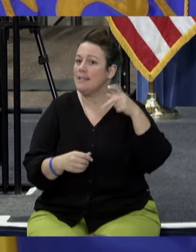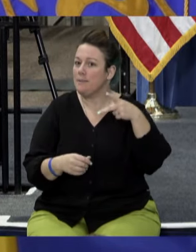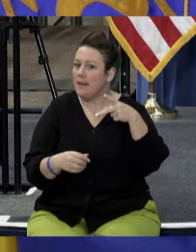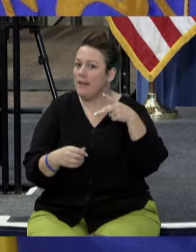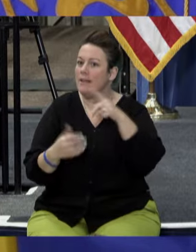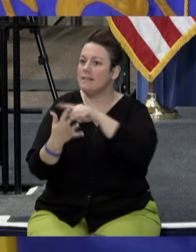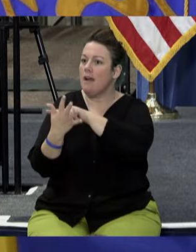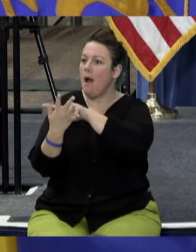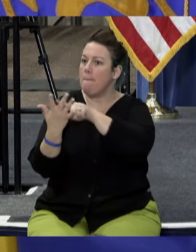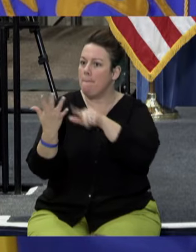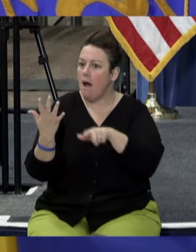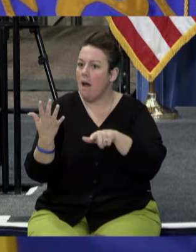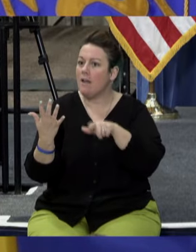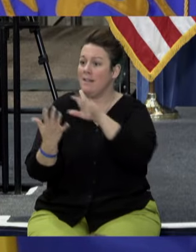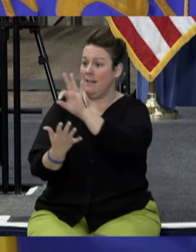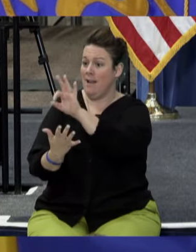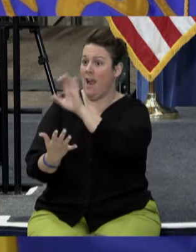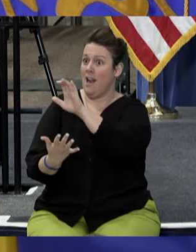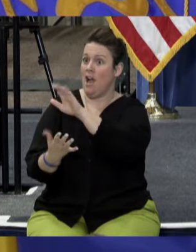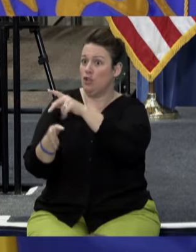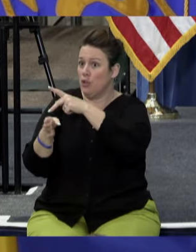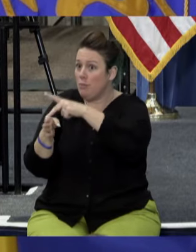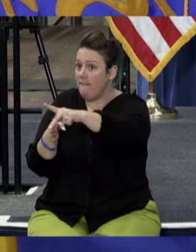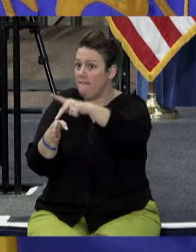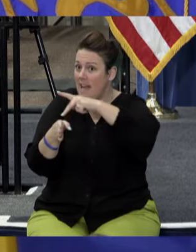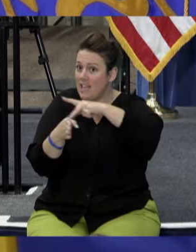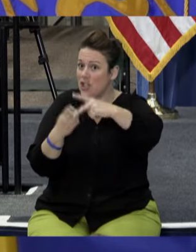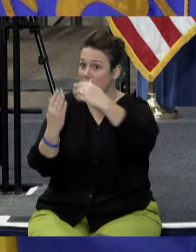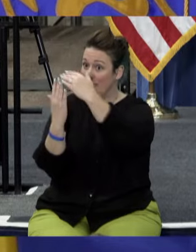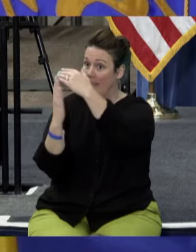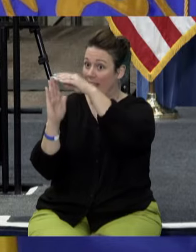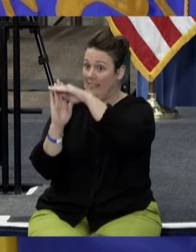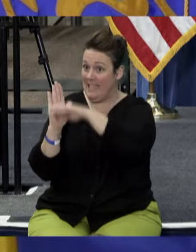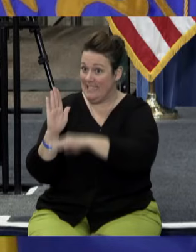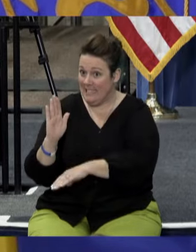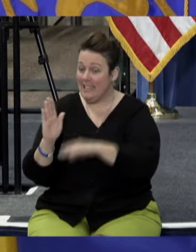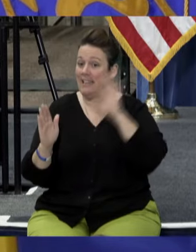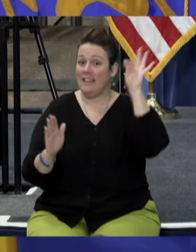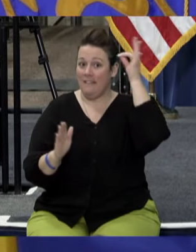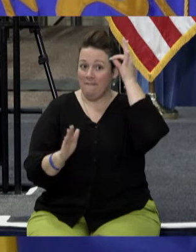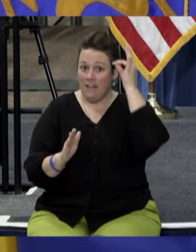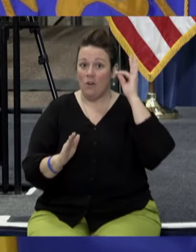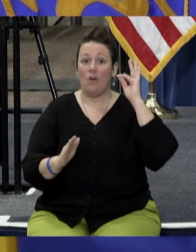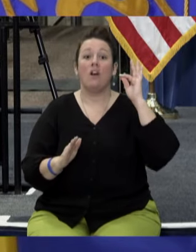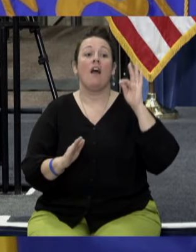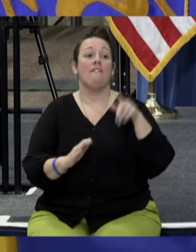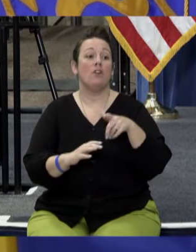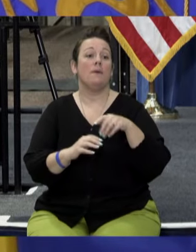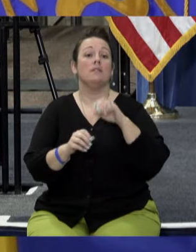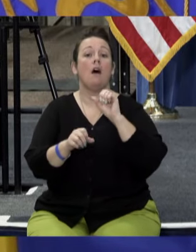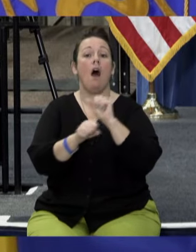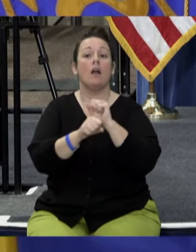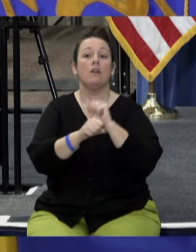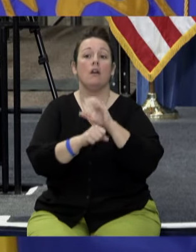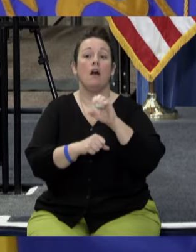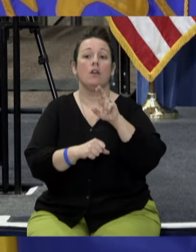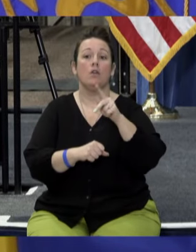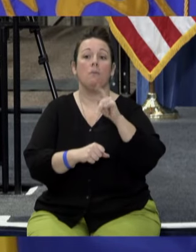the nearly 900 professions listed in the federal government's occupational classification system.